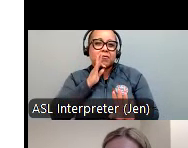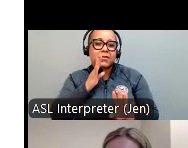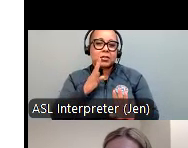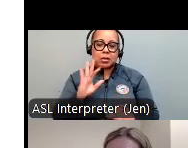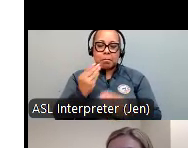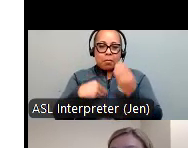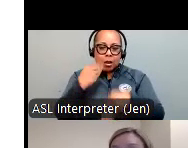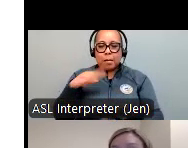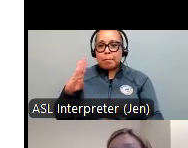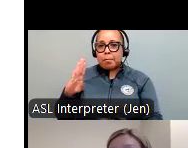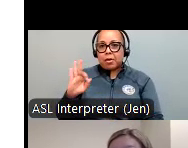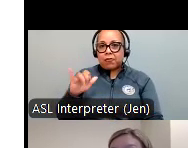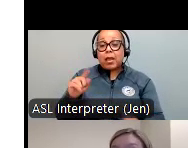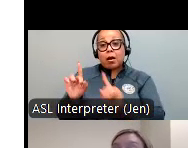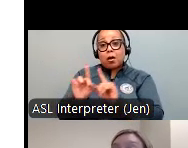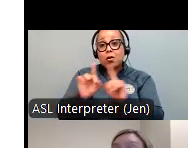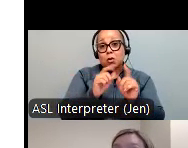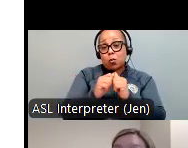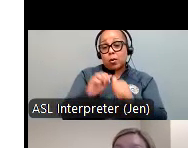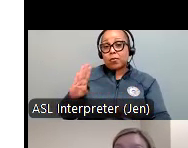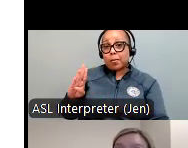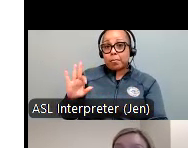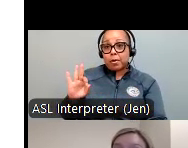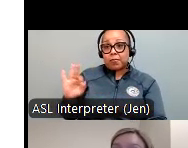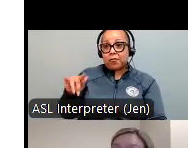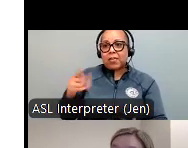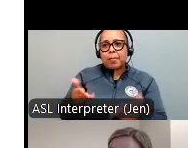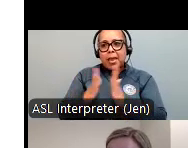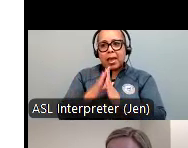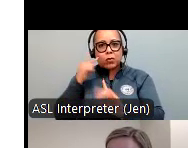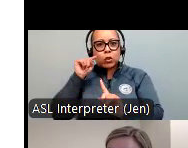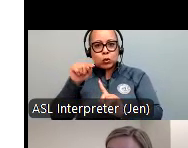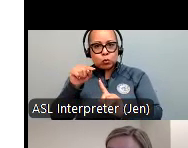possible that with a buffet, guests may ask for you to get the items for them,